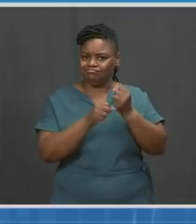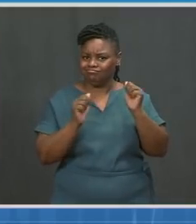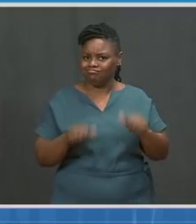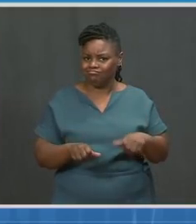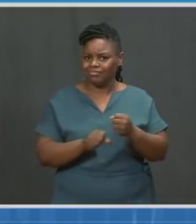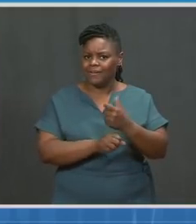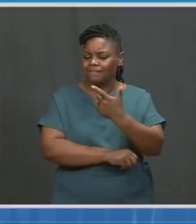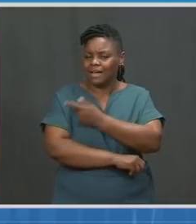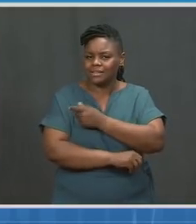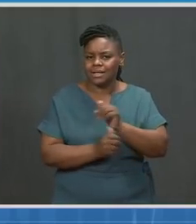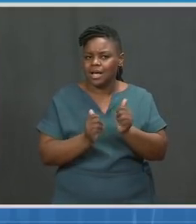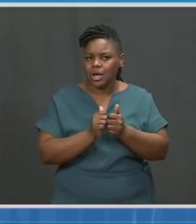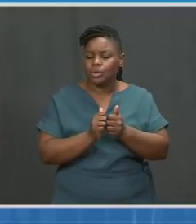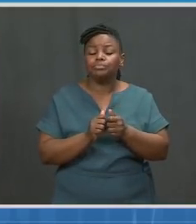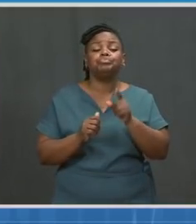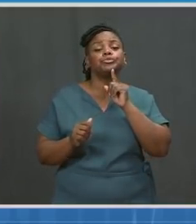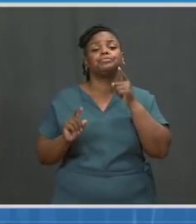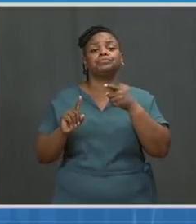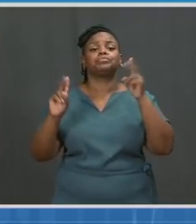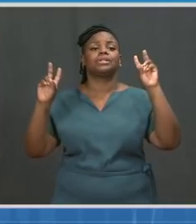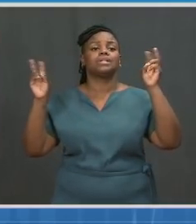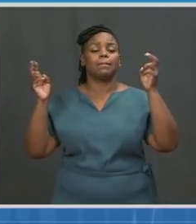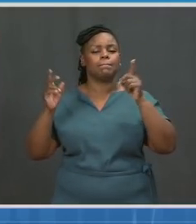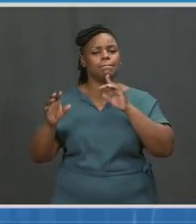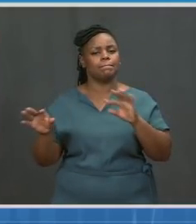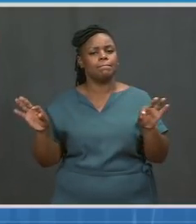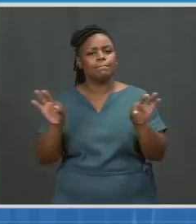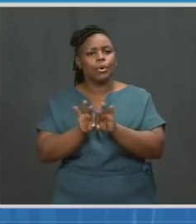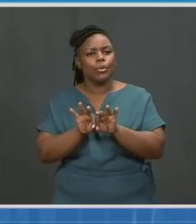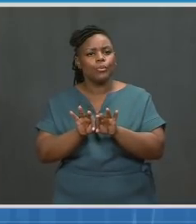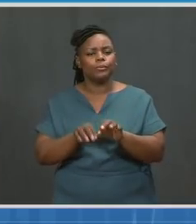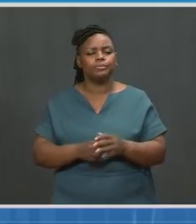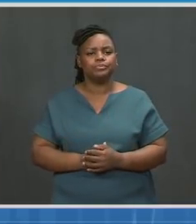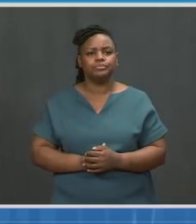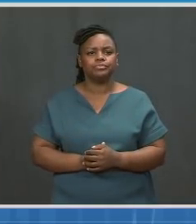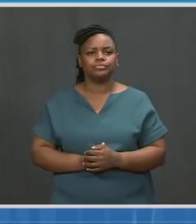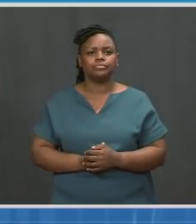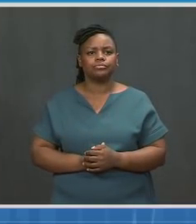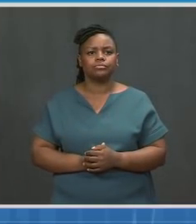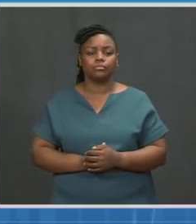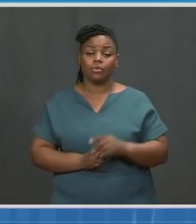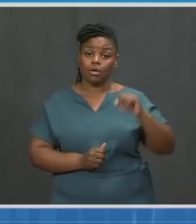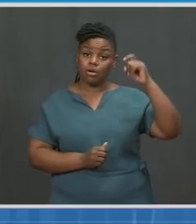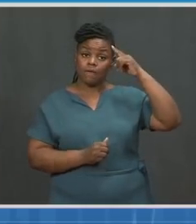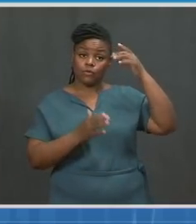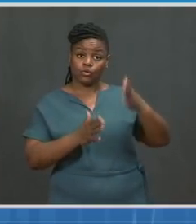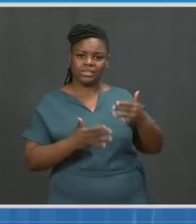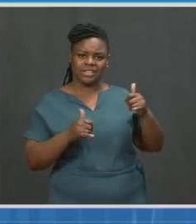This is a topic of keen interest to governors because many students who are getting the Moderna